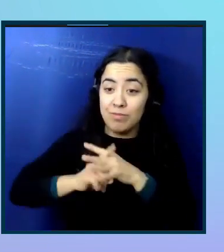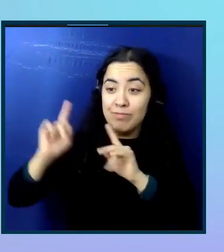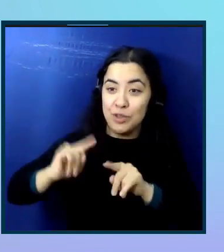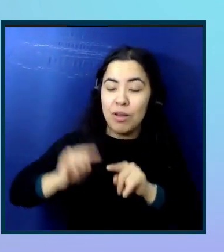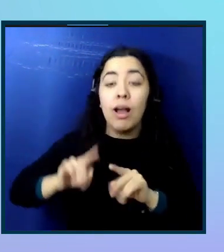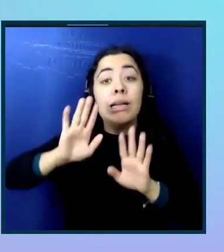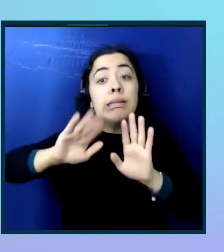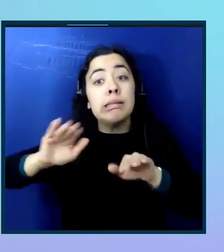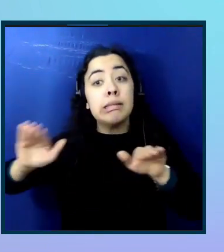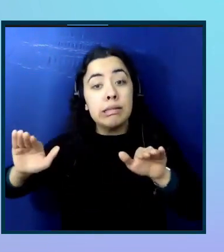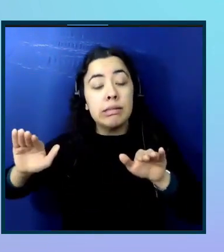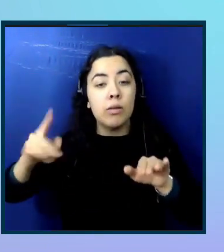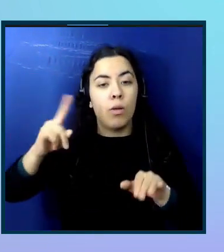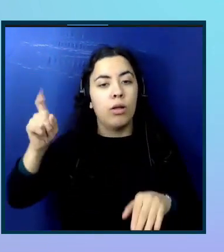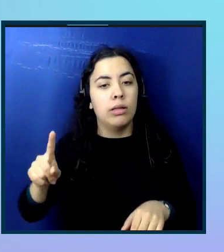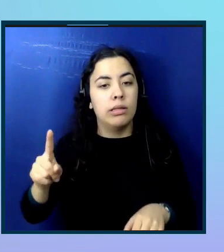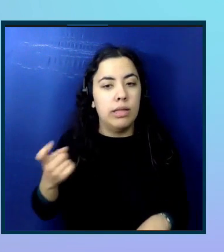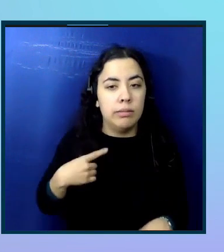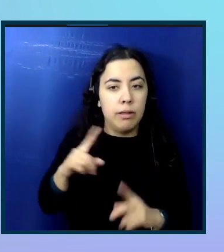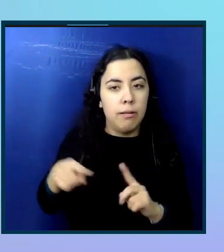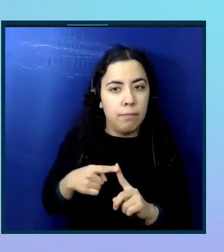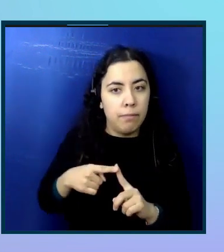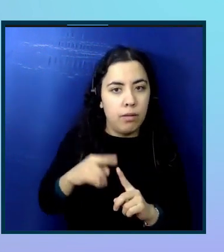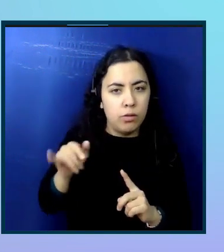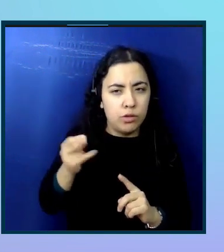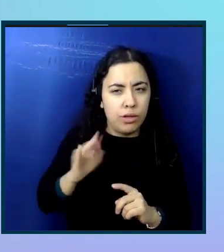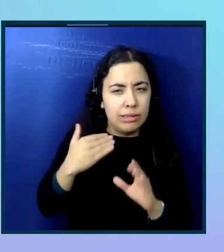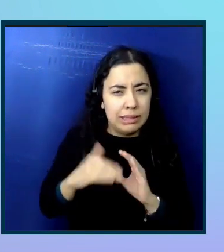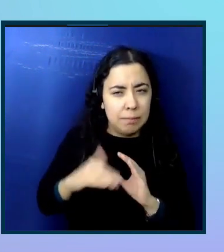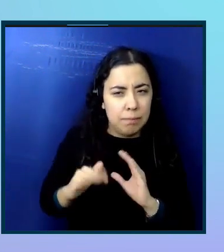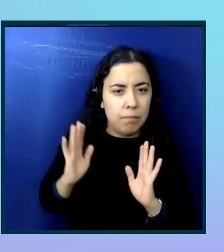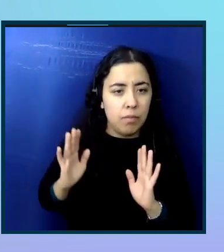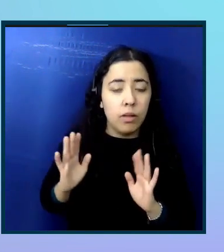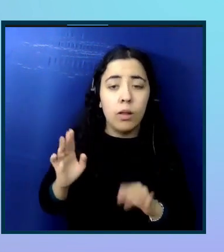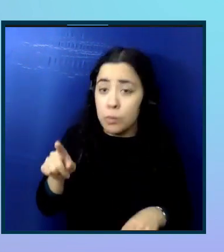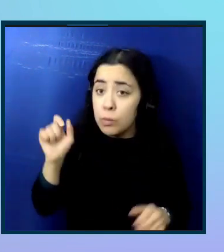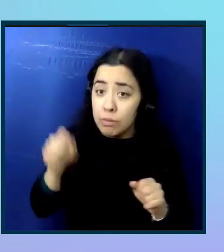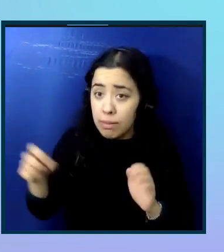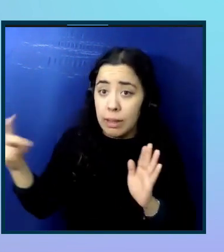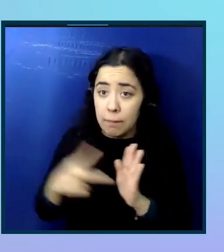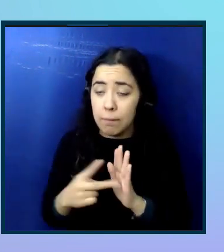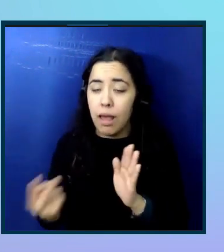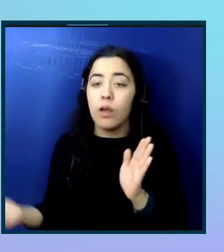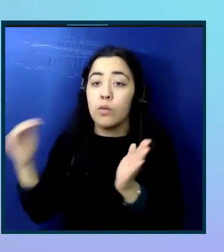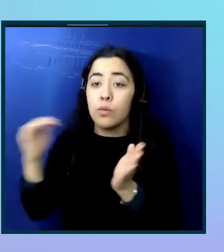I want to thank everyone for attending. A friendly reminder, because I saw one of the questions that came in was about John's email address. You can come back and watch the recording at any time.